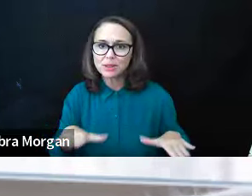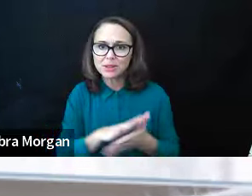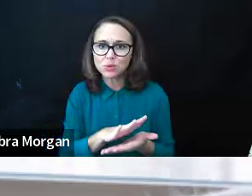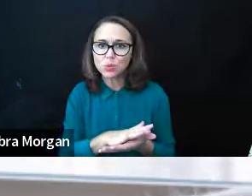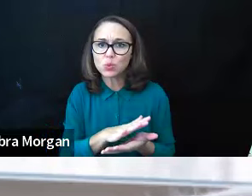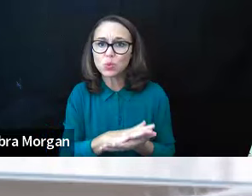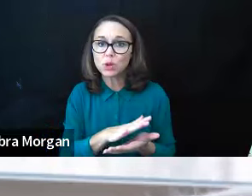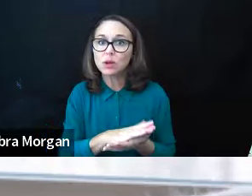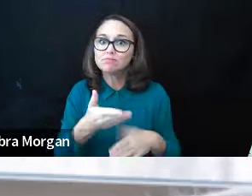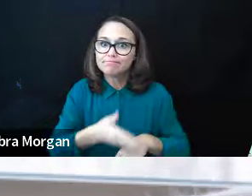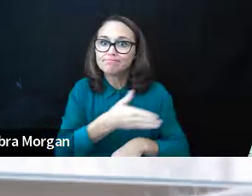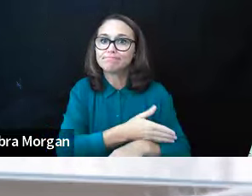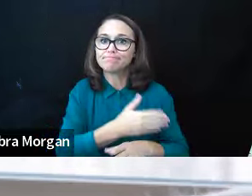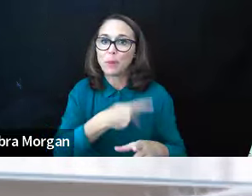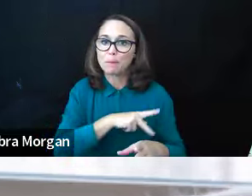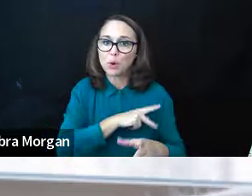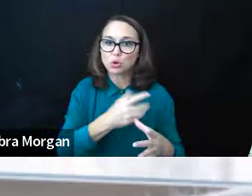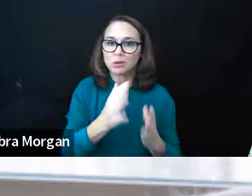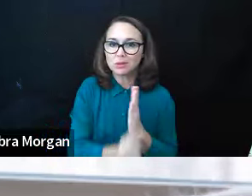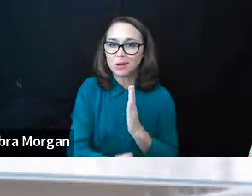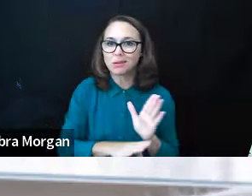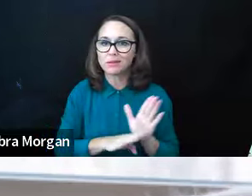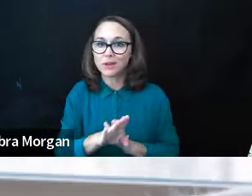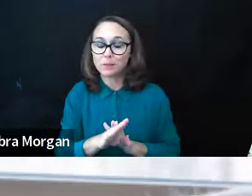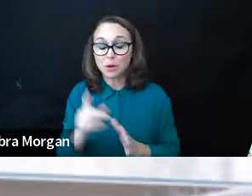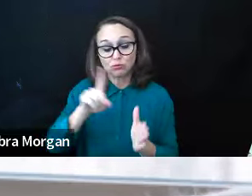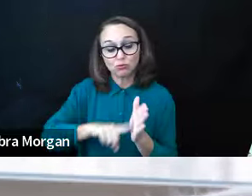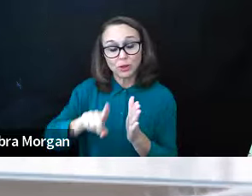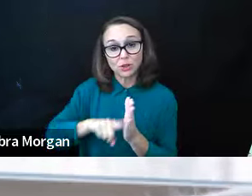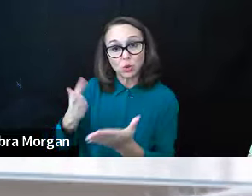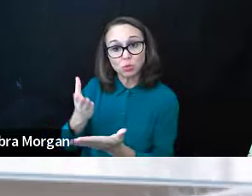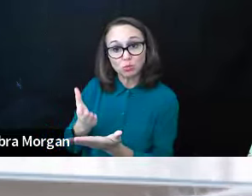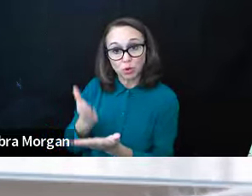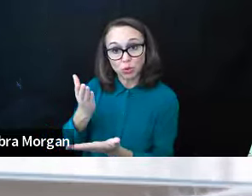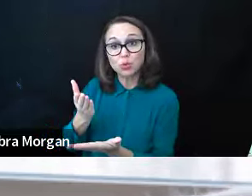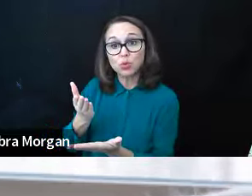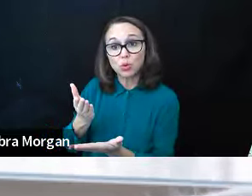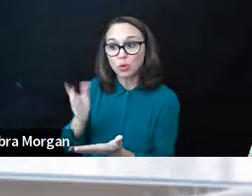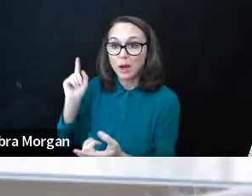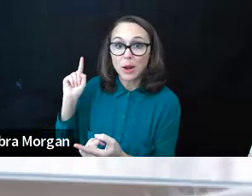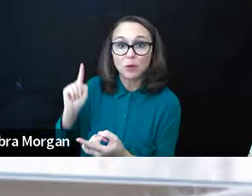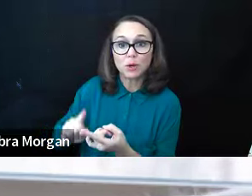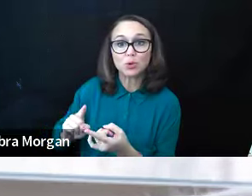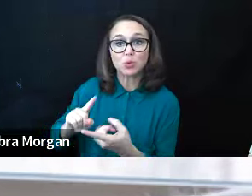and development. Research demonstrates that they significantly reduce peer violence, substance,